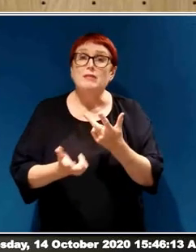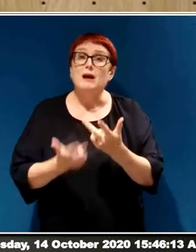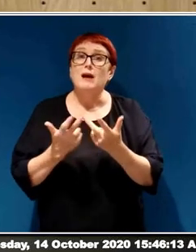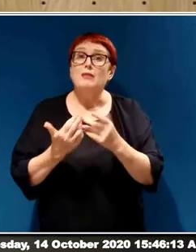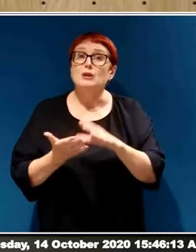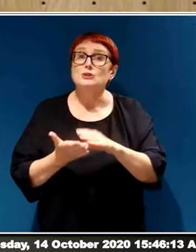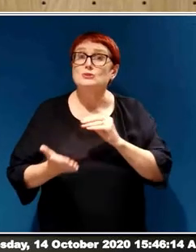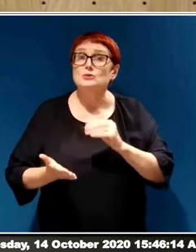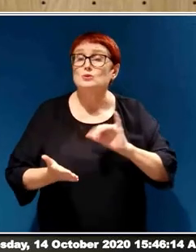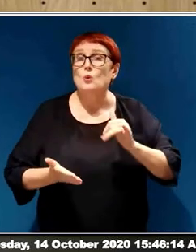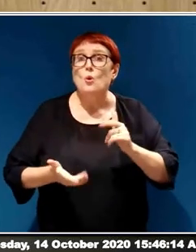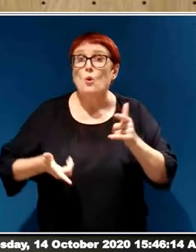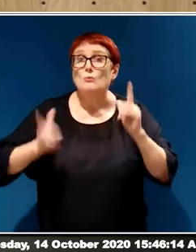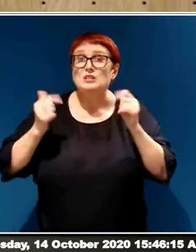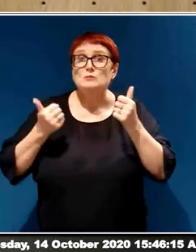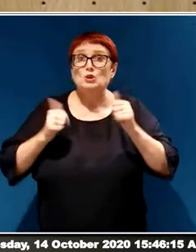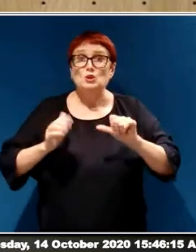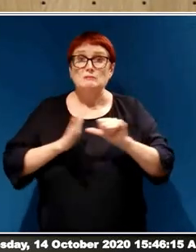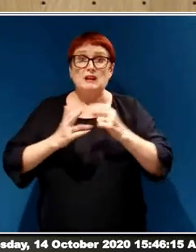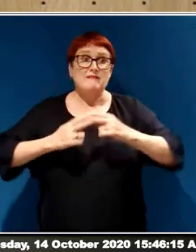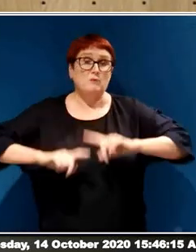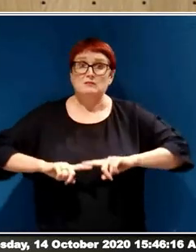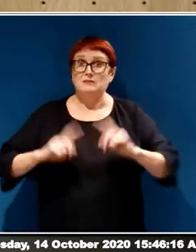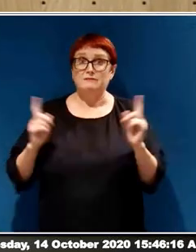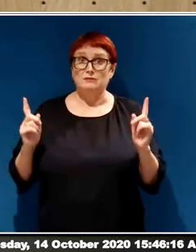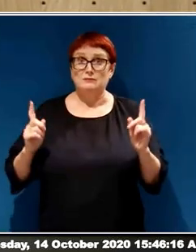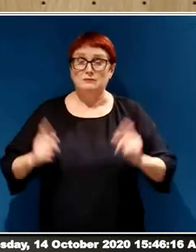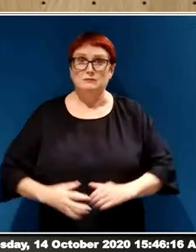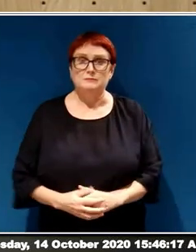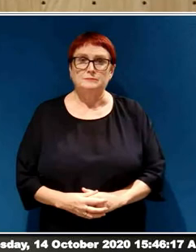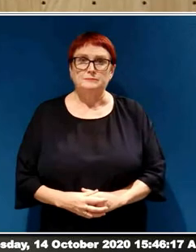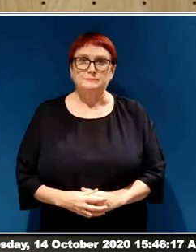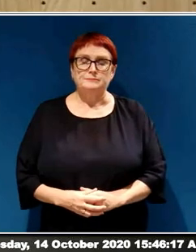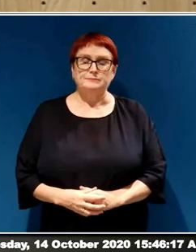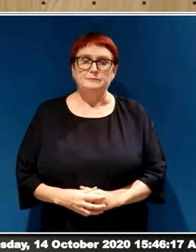It's a hugely expensive process for families to gather the necessary